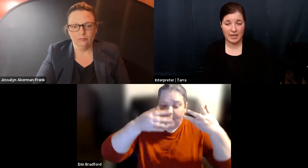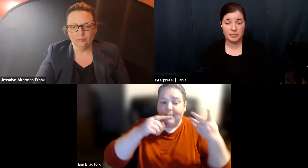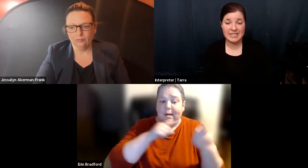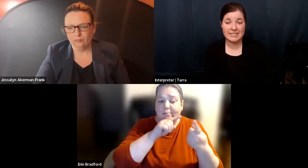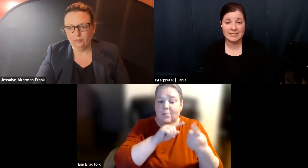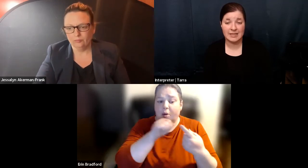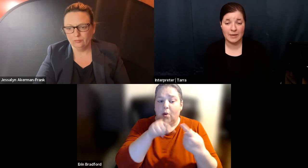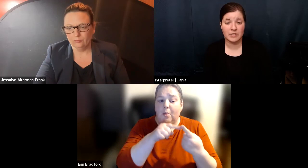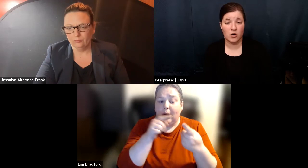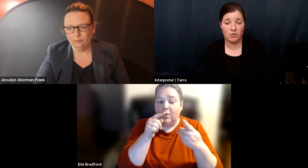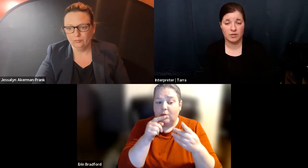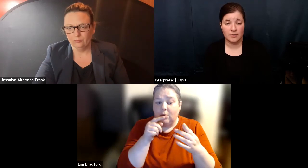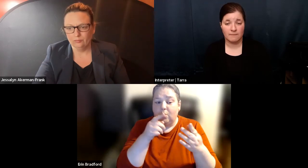Sioux there's eye loop that the bus route will go to -- so there's a loop